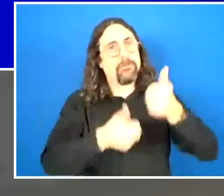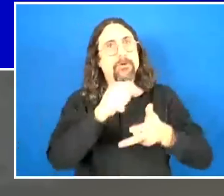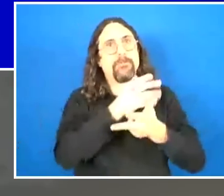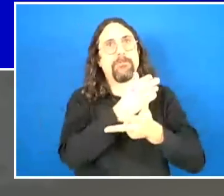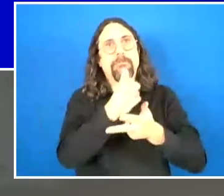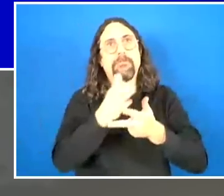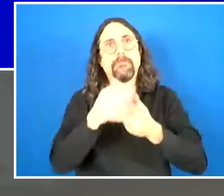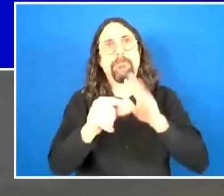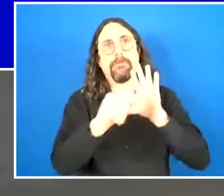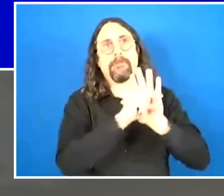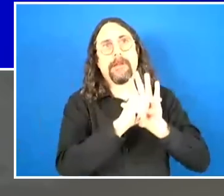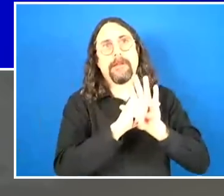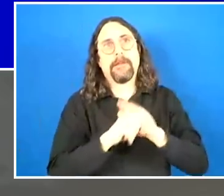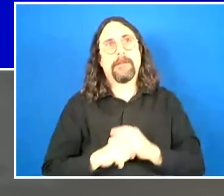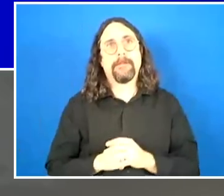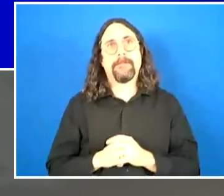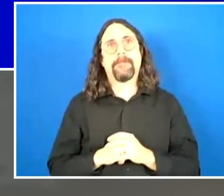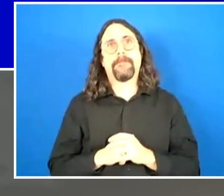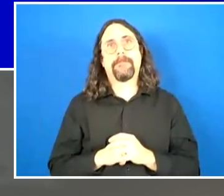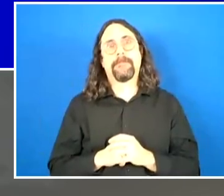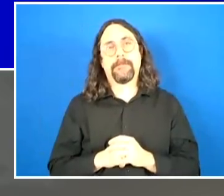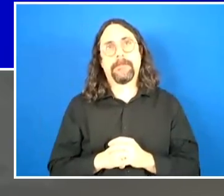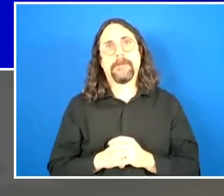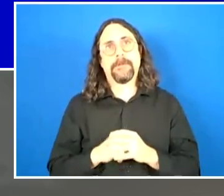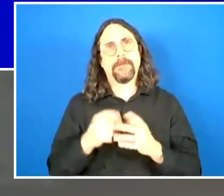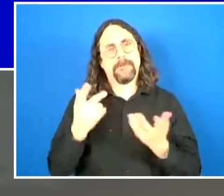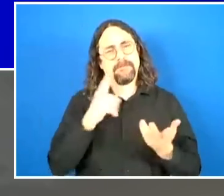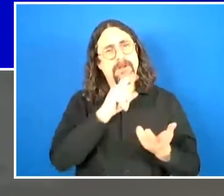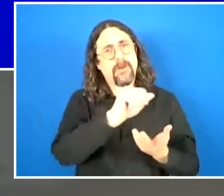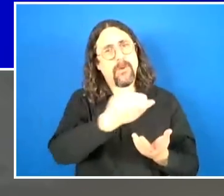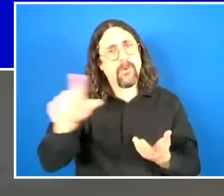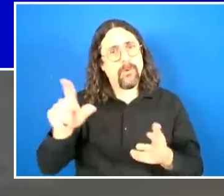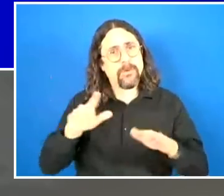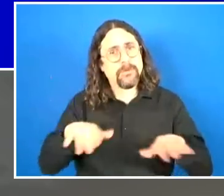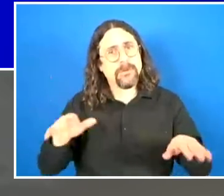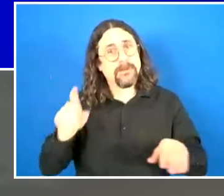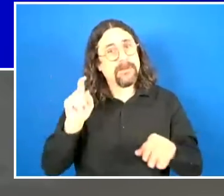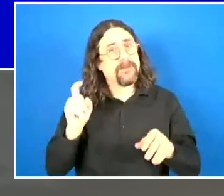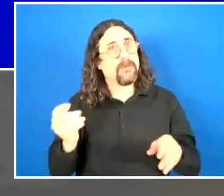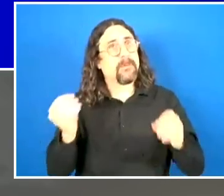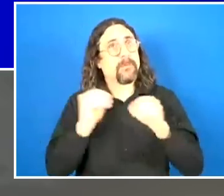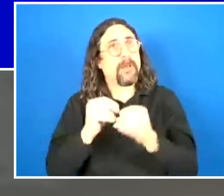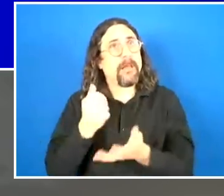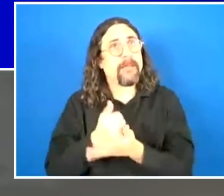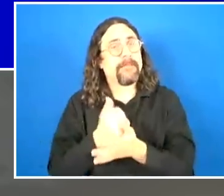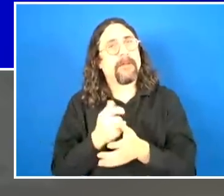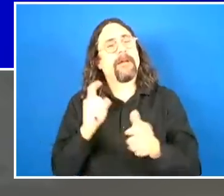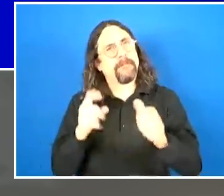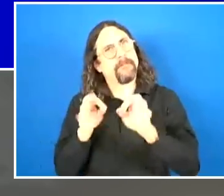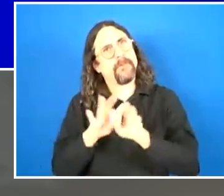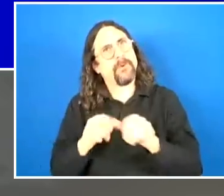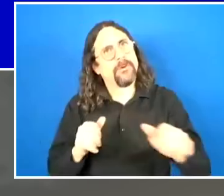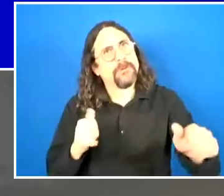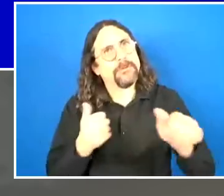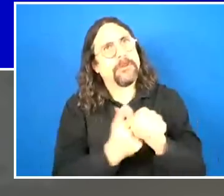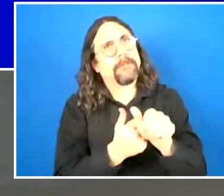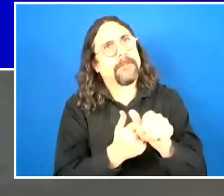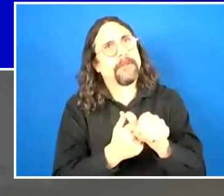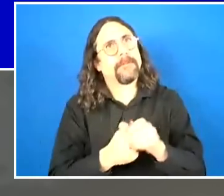KIDS WHO GO THROUGH SO MUCH GET ETHEL HPTH EY NEED, WE CAN CARRY THROUGH THERE THE SUMMER AND INTO THE NEW SCHOO YLEAR IN